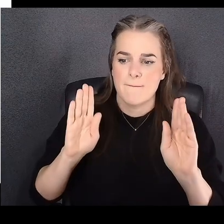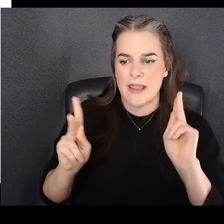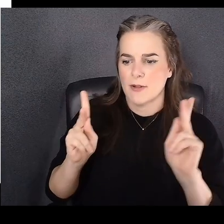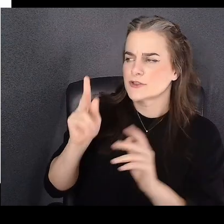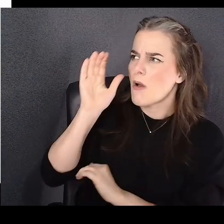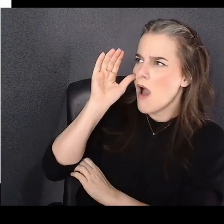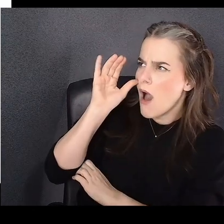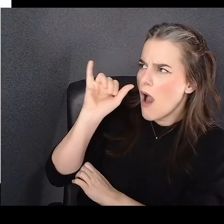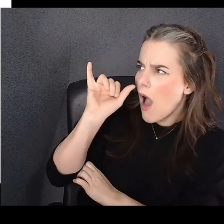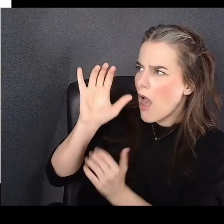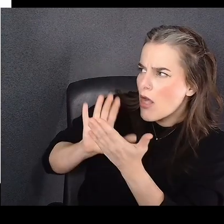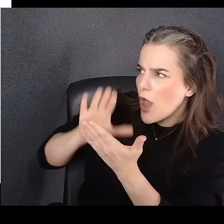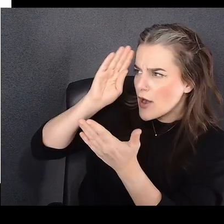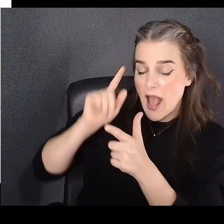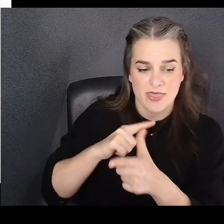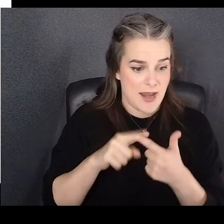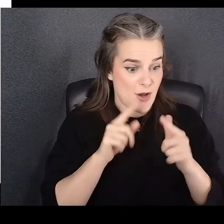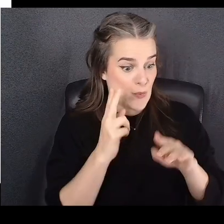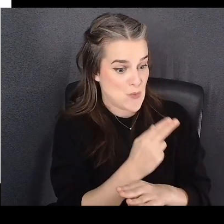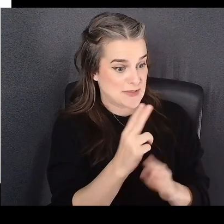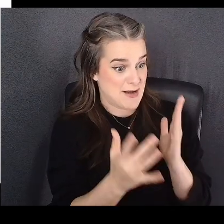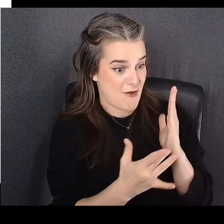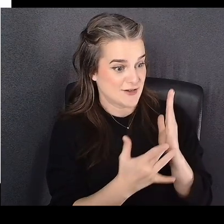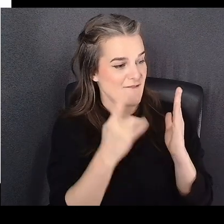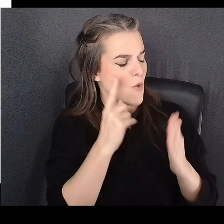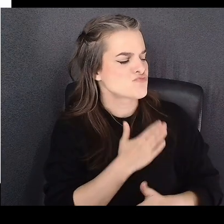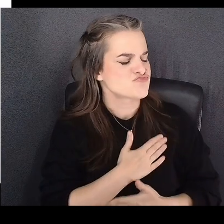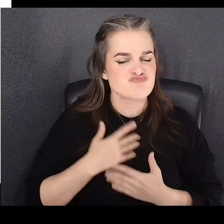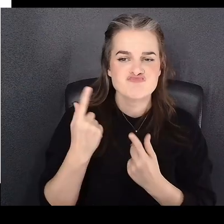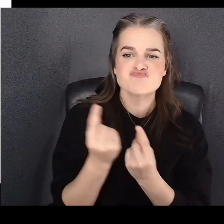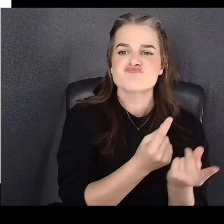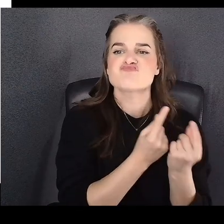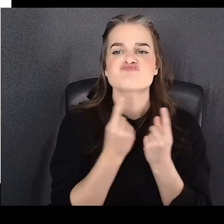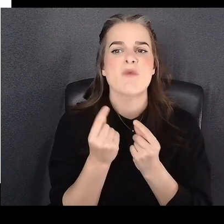for leisure components, but also how to do it safely.